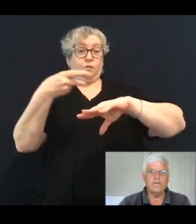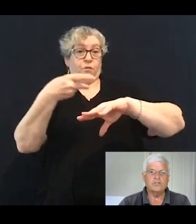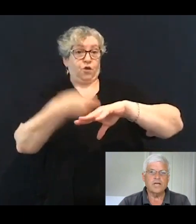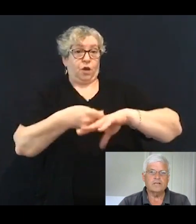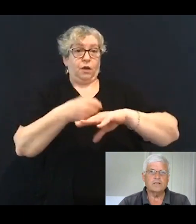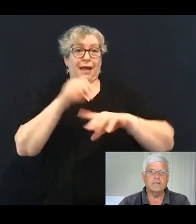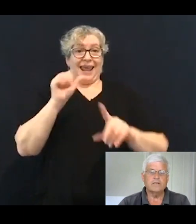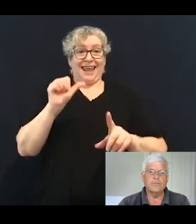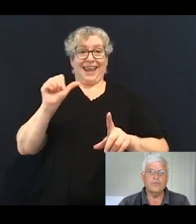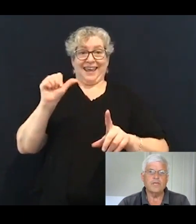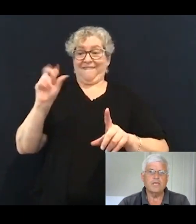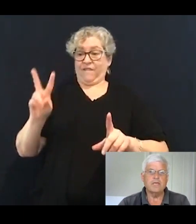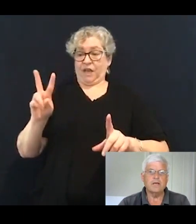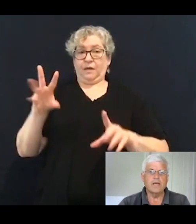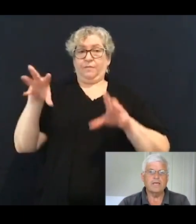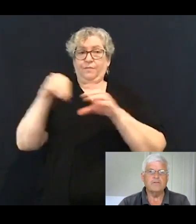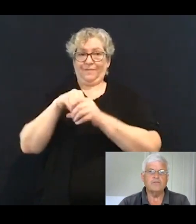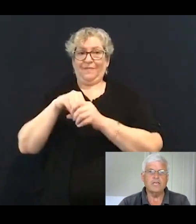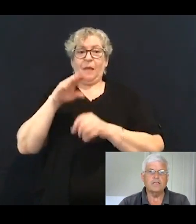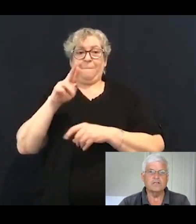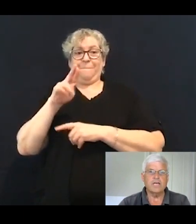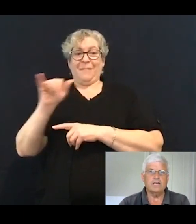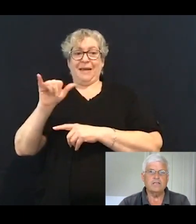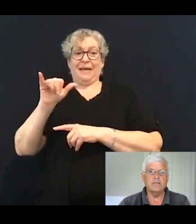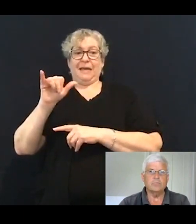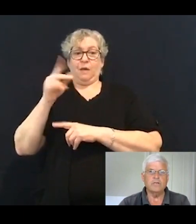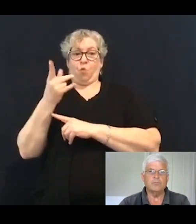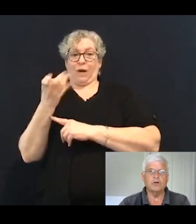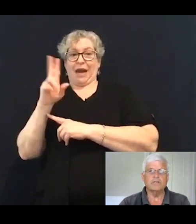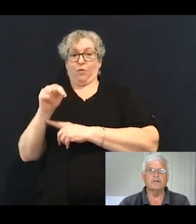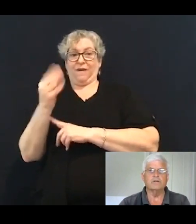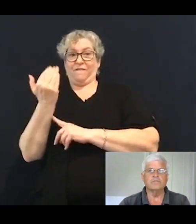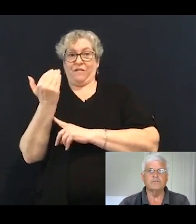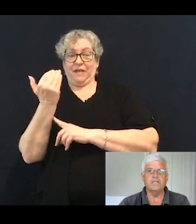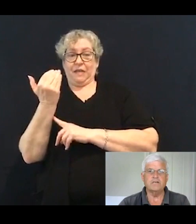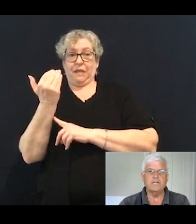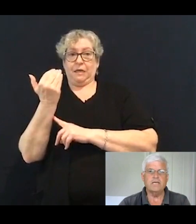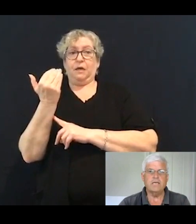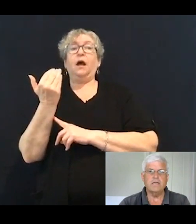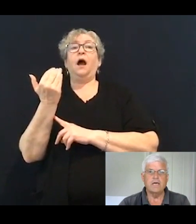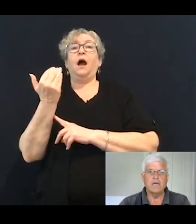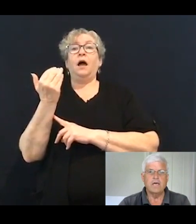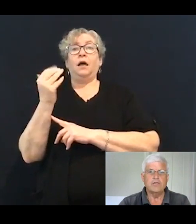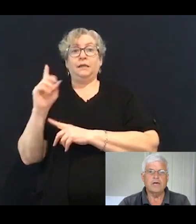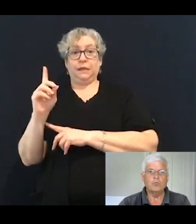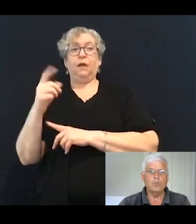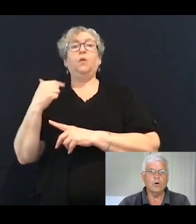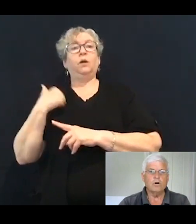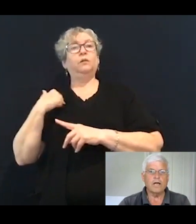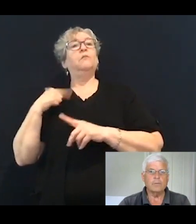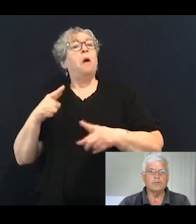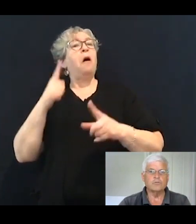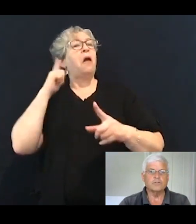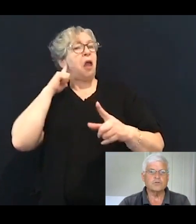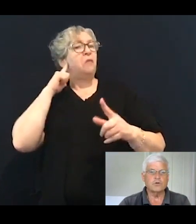the AAV containing mini protocadherin-15D, then we were able to restore the hearing.